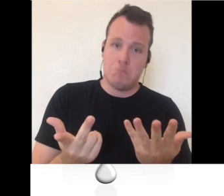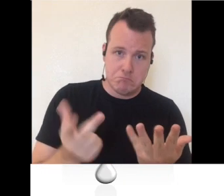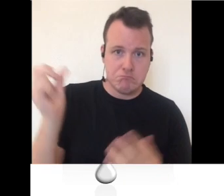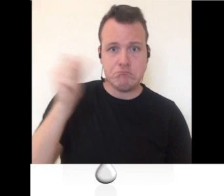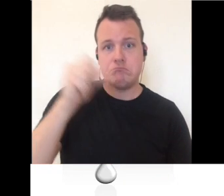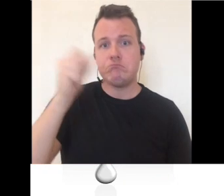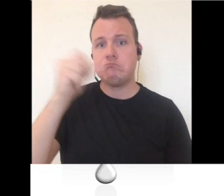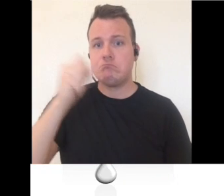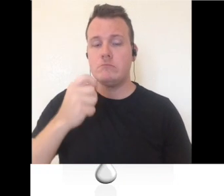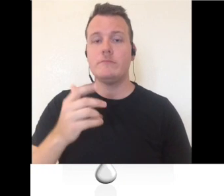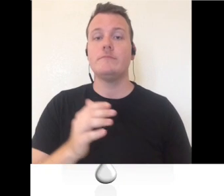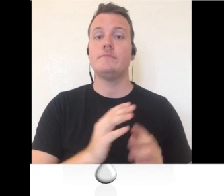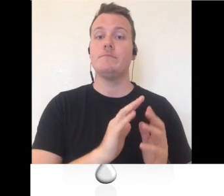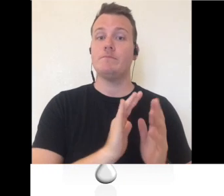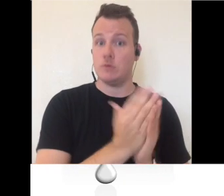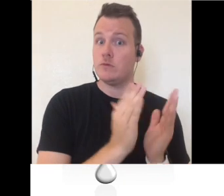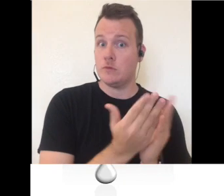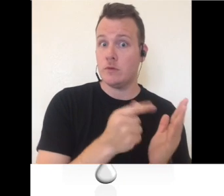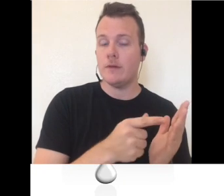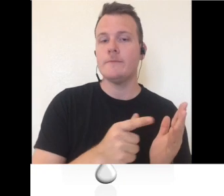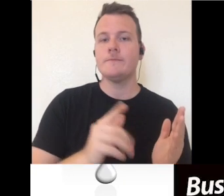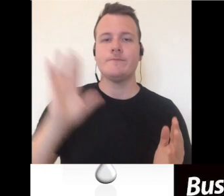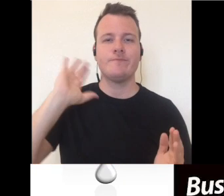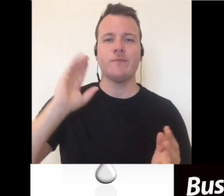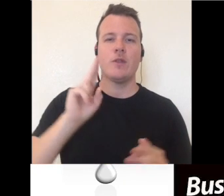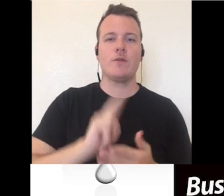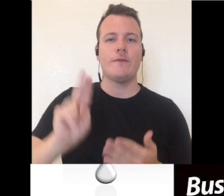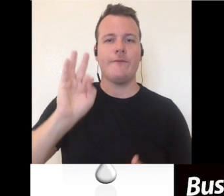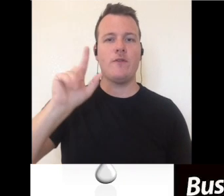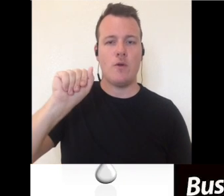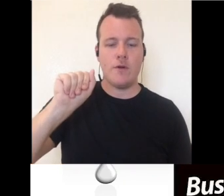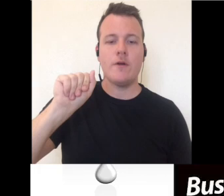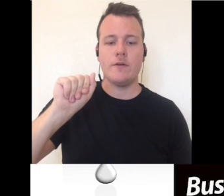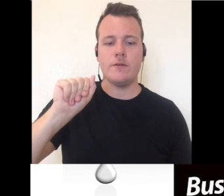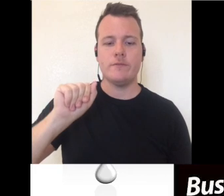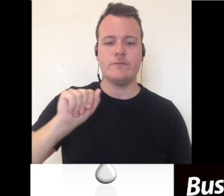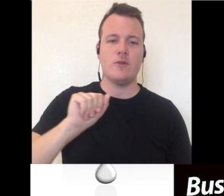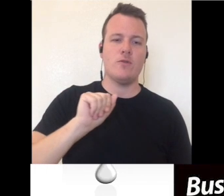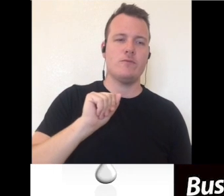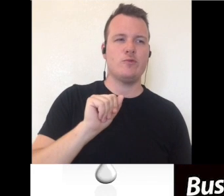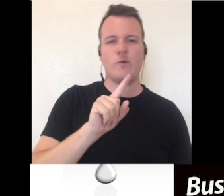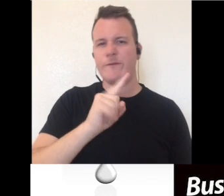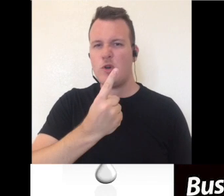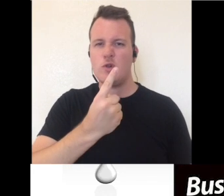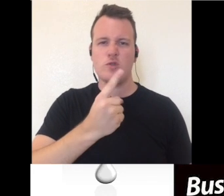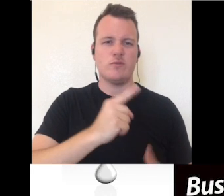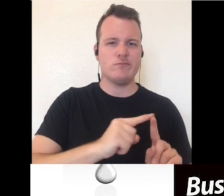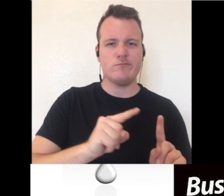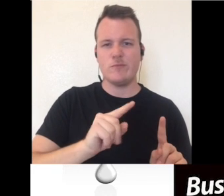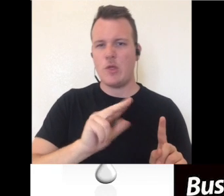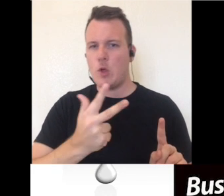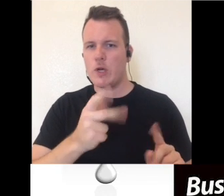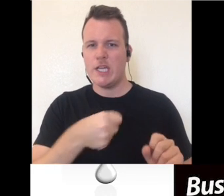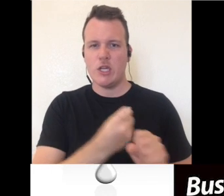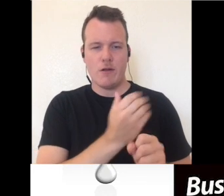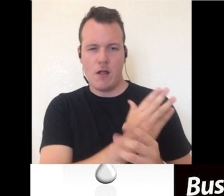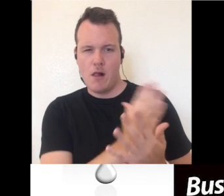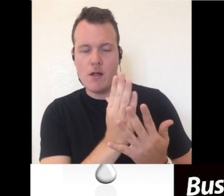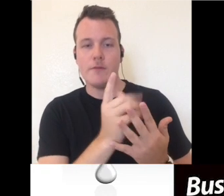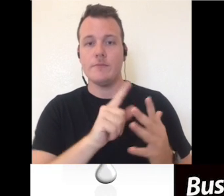programs? Yeah, you can. Books, we used at Florida for the first three four